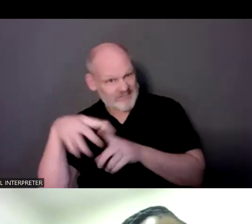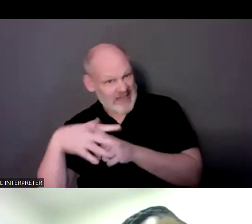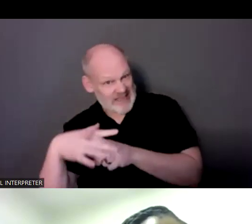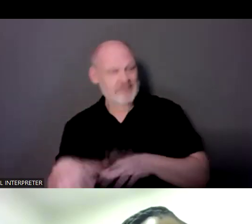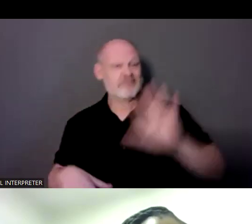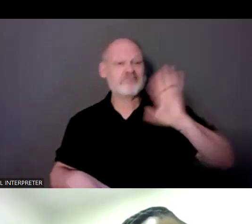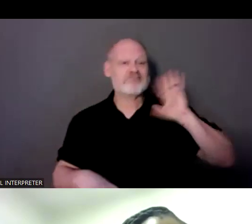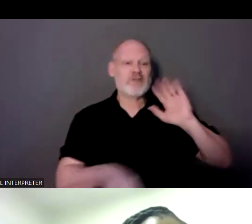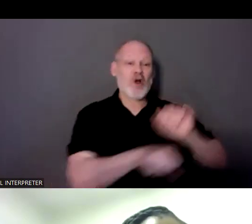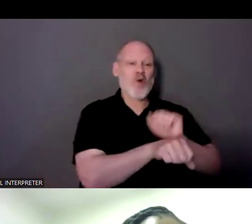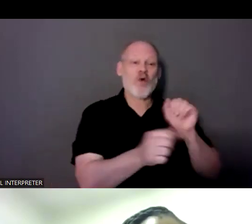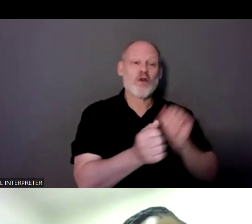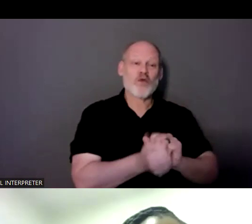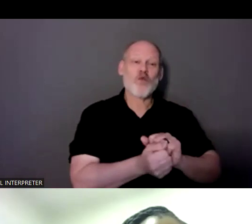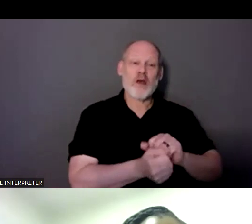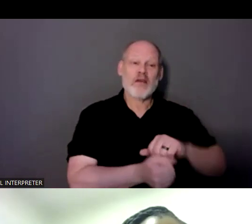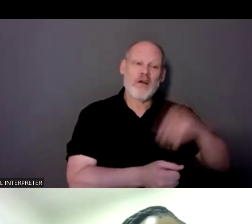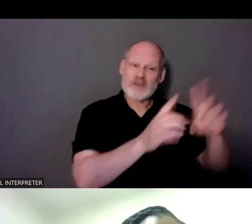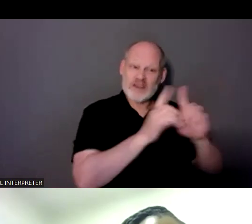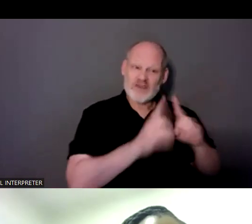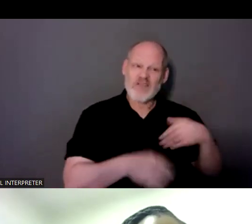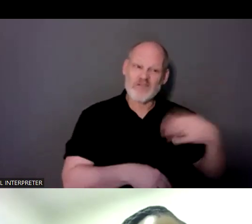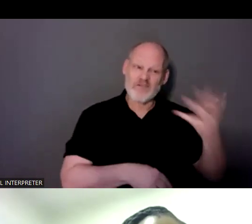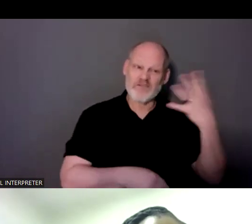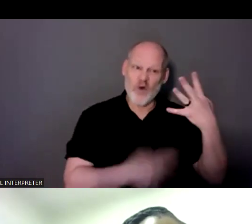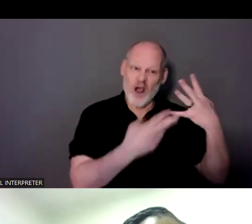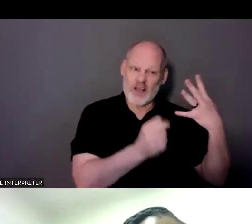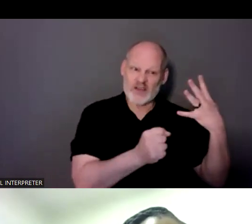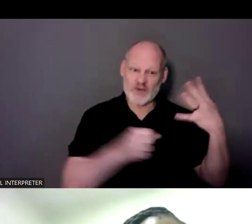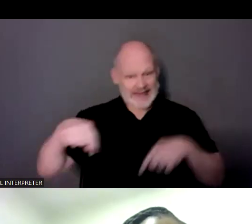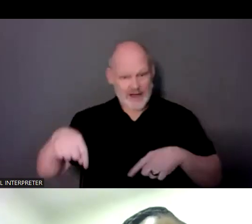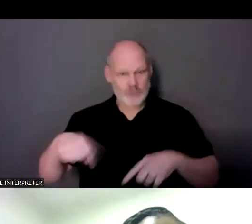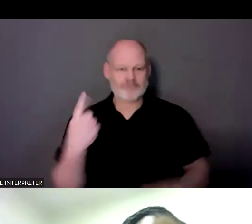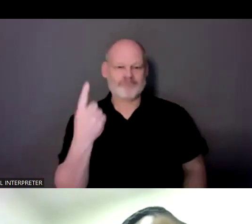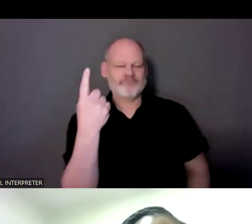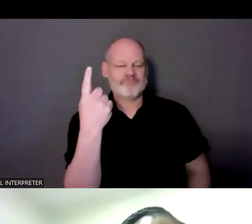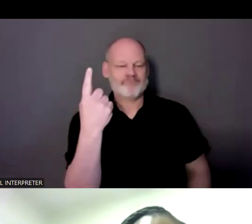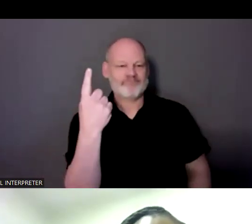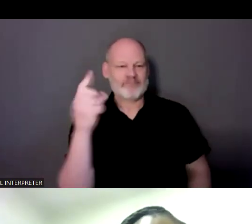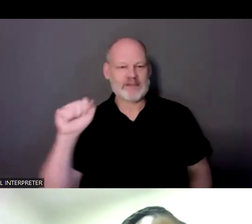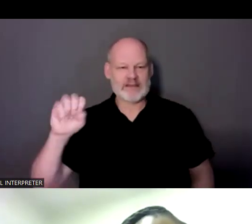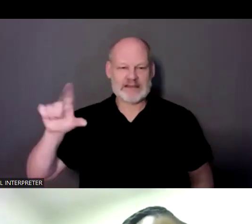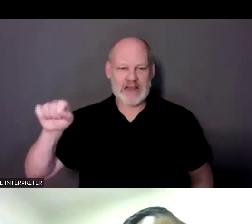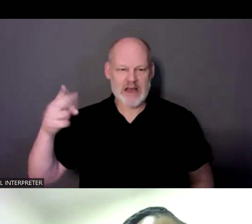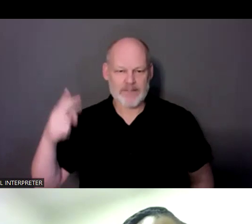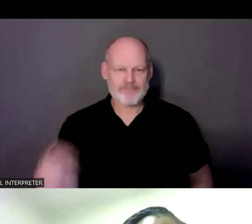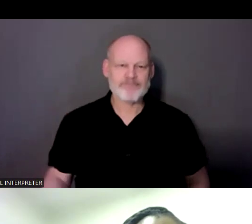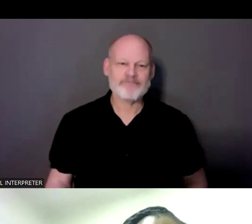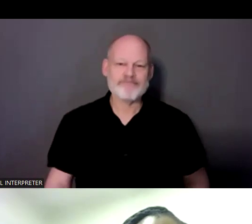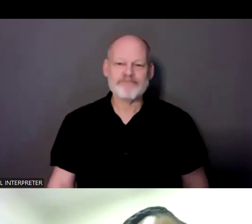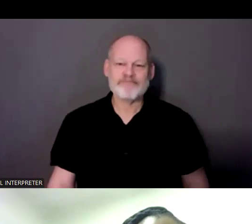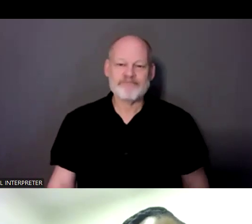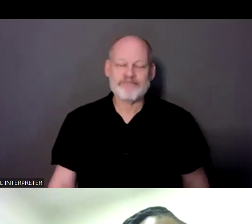other high schools and so we're the one show here in Selah and we really you know,